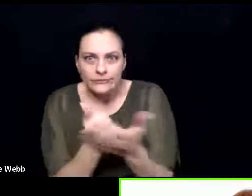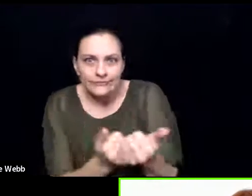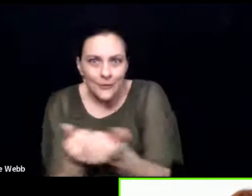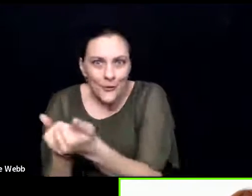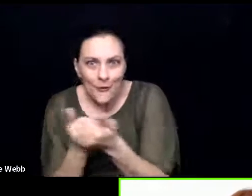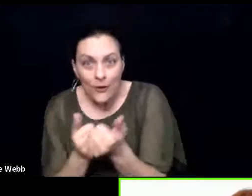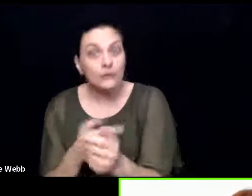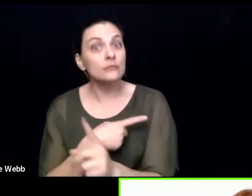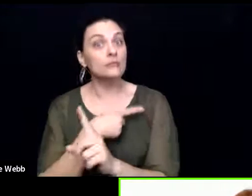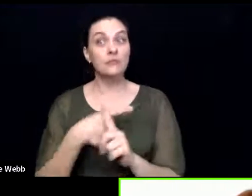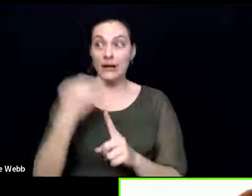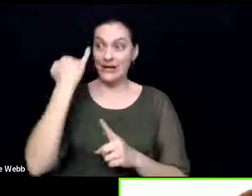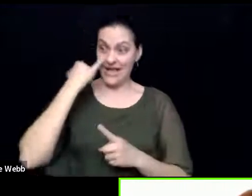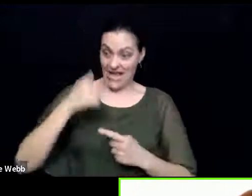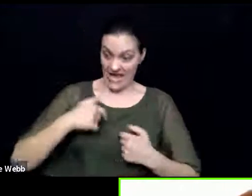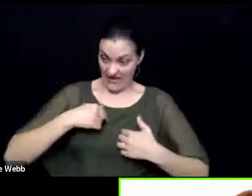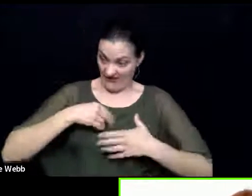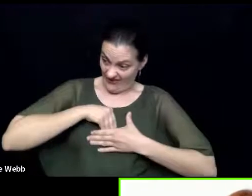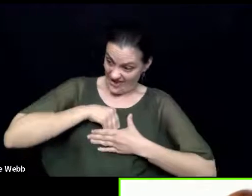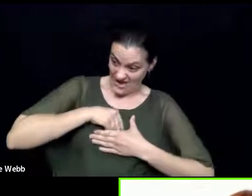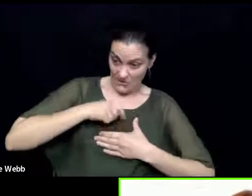to heal our own harm, we can also harm each other.